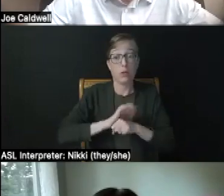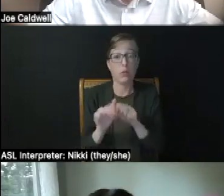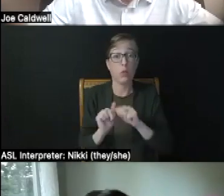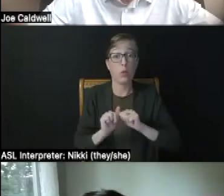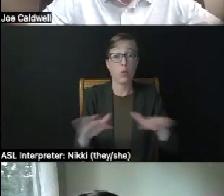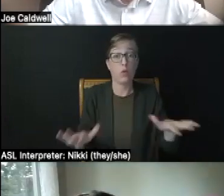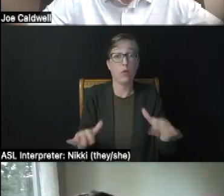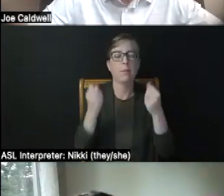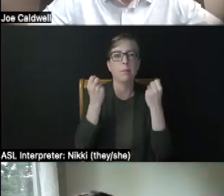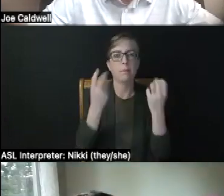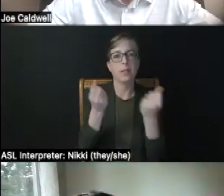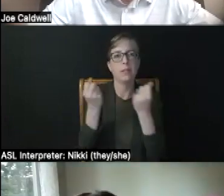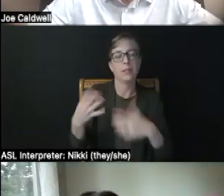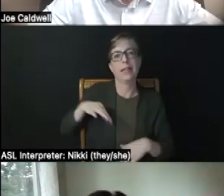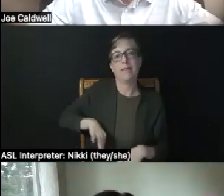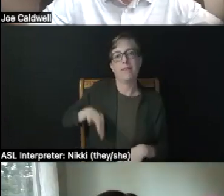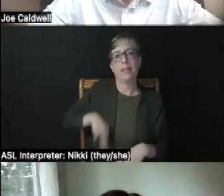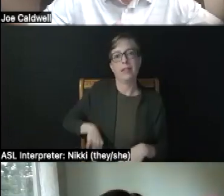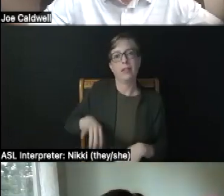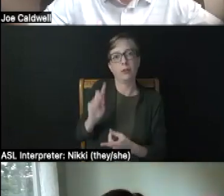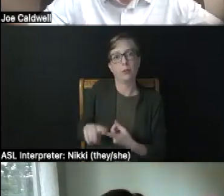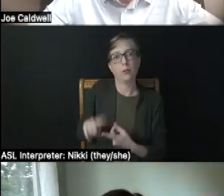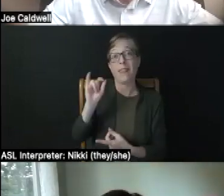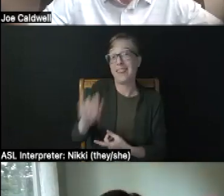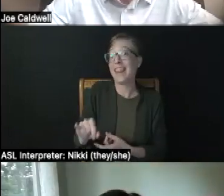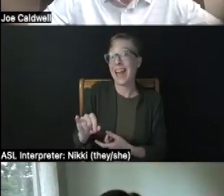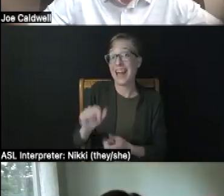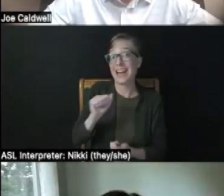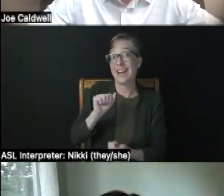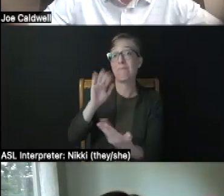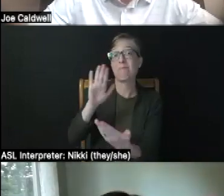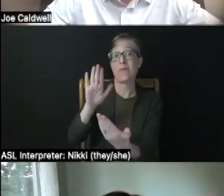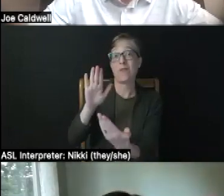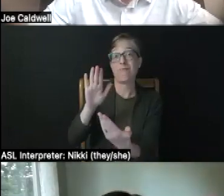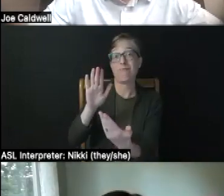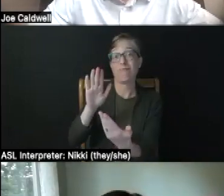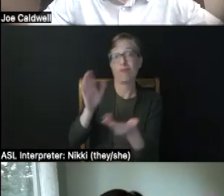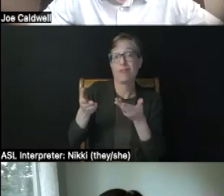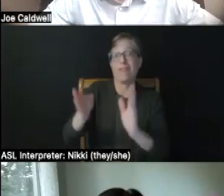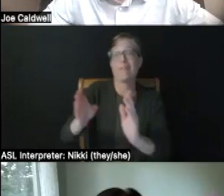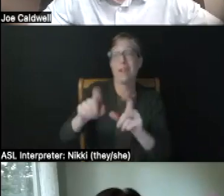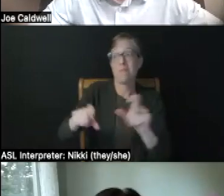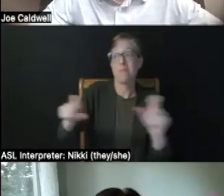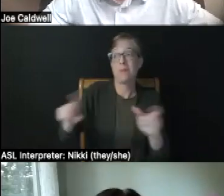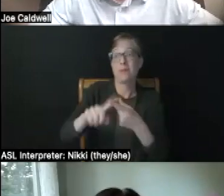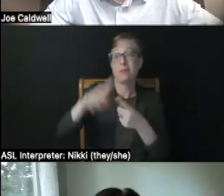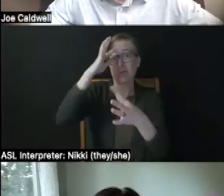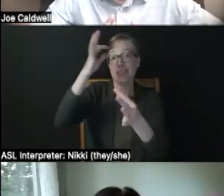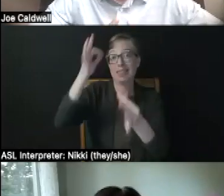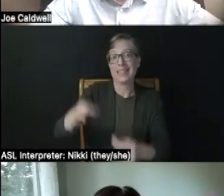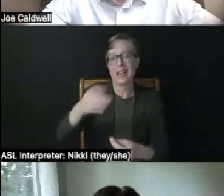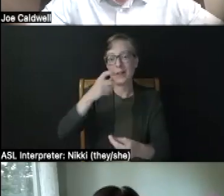the flexibility of that model to let people hire their workers. We thought we did